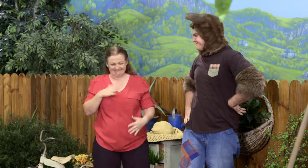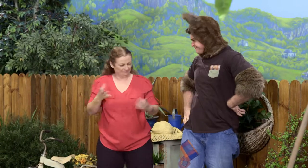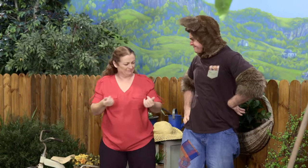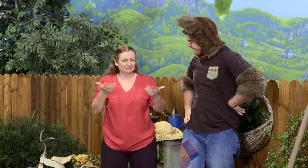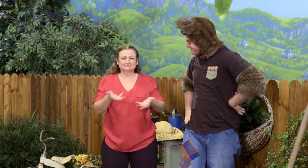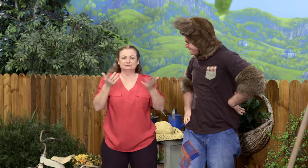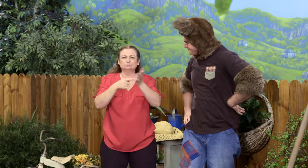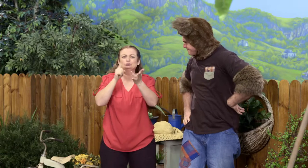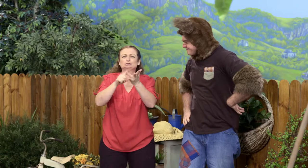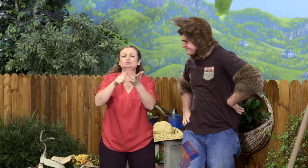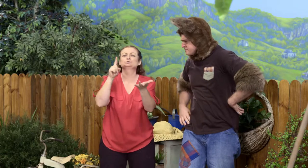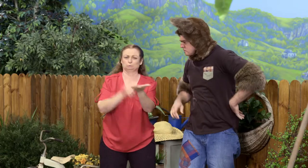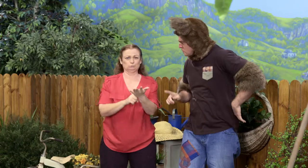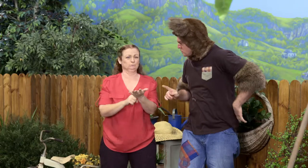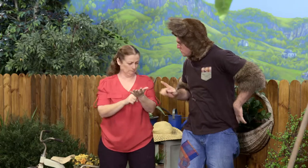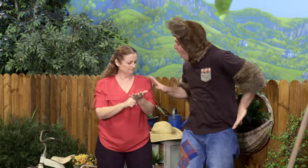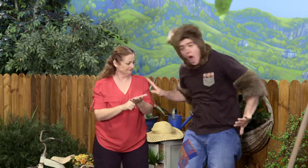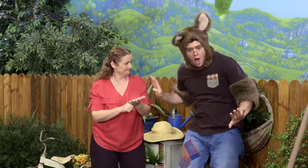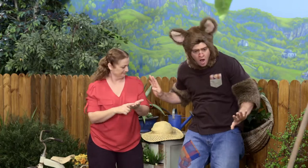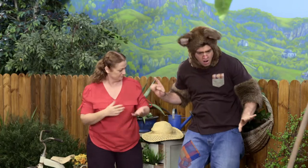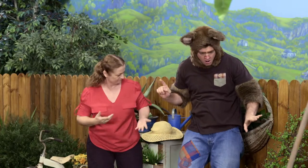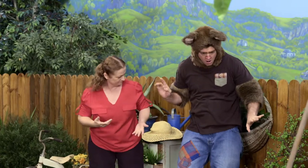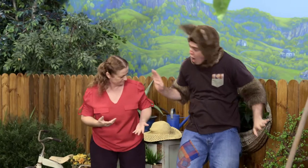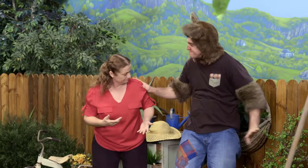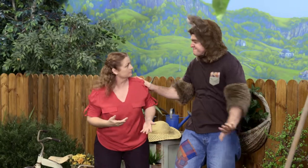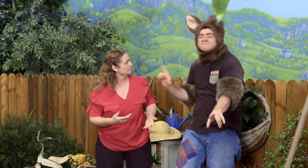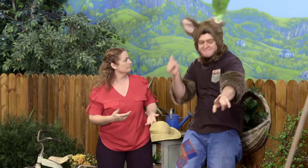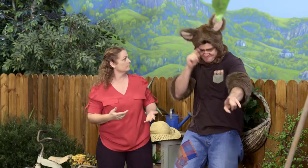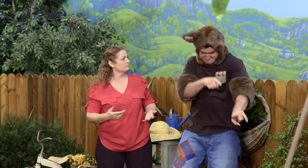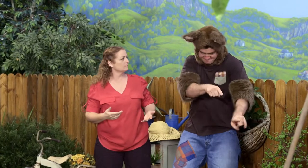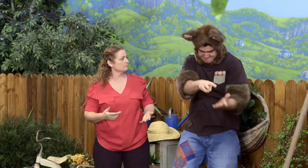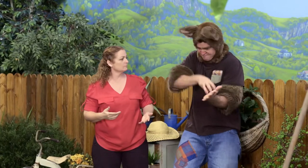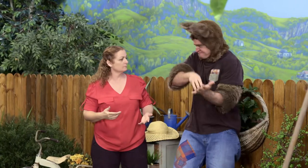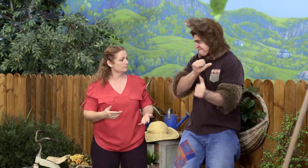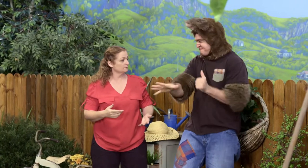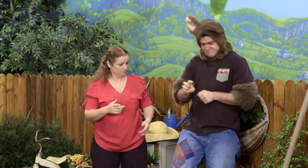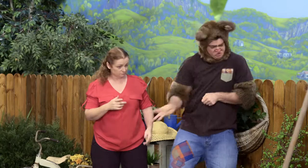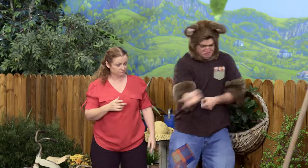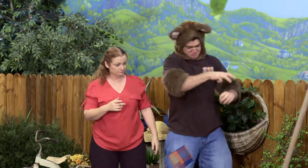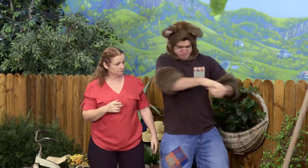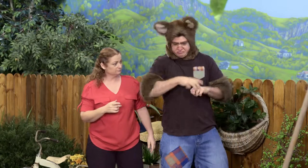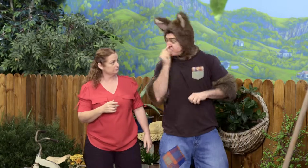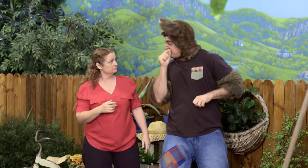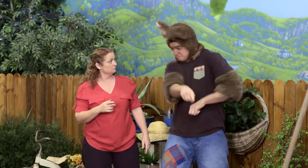Hmmm. You need a tool of some sort. Oh, I know. I'll get the cultivator. I can drag it across using that.